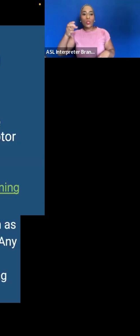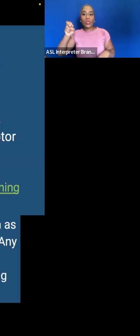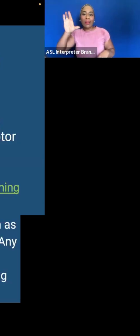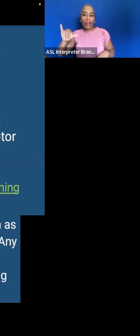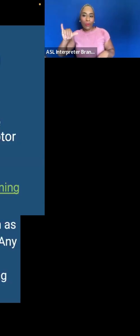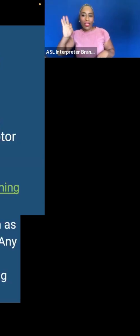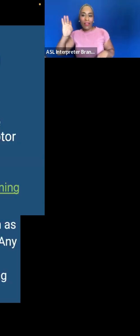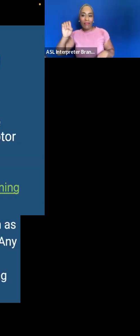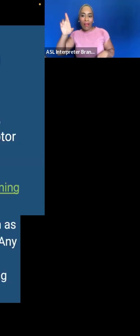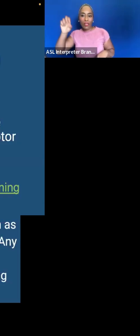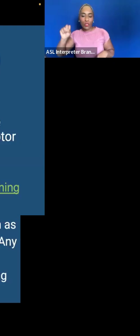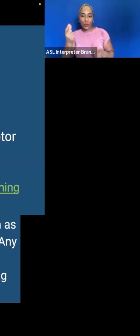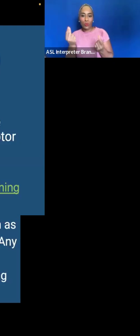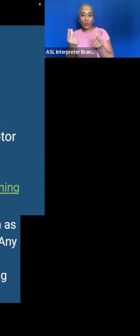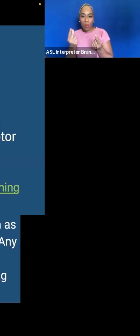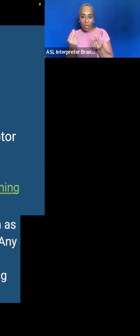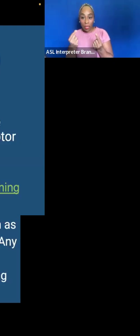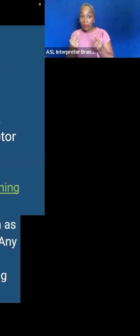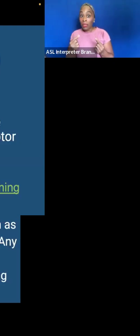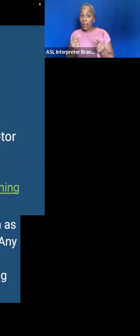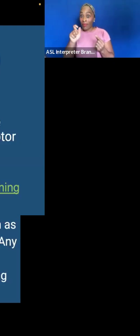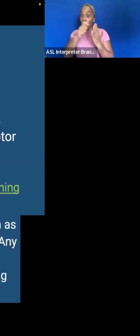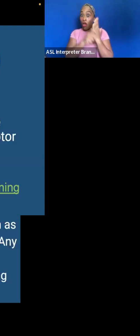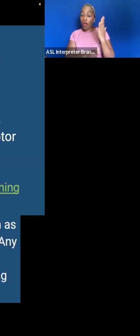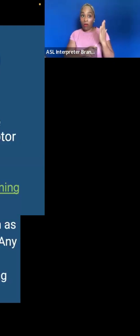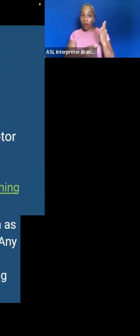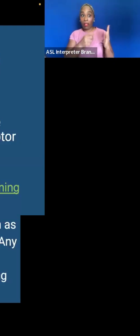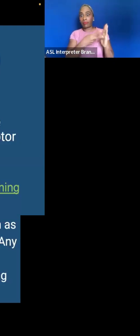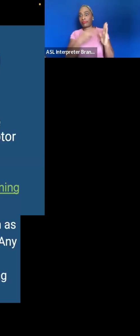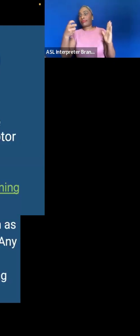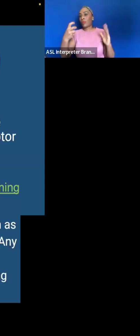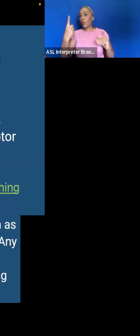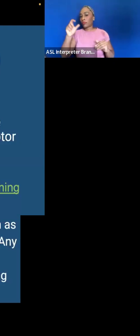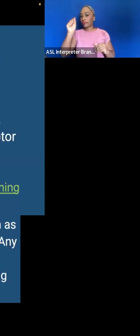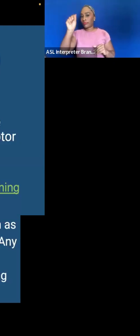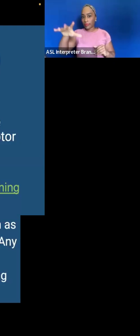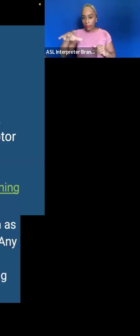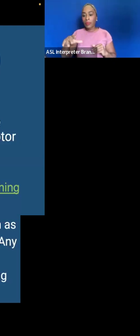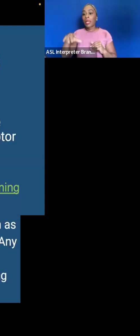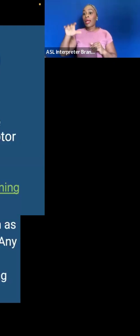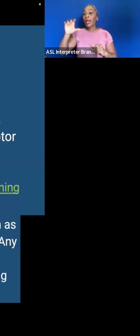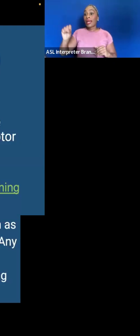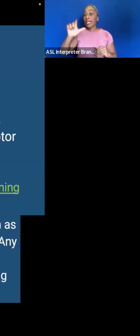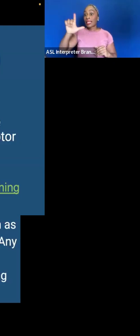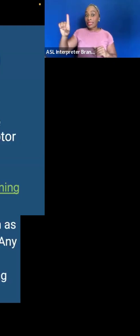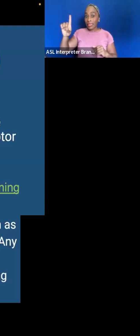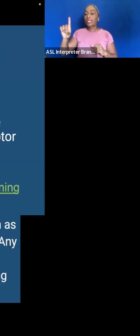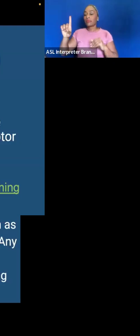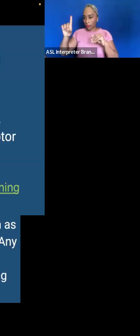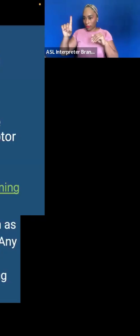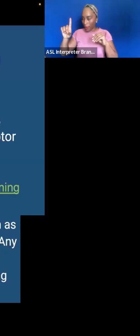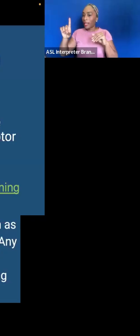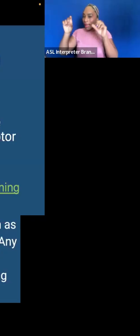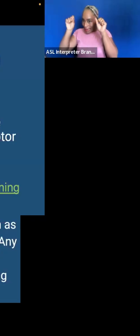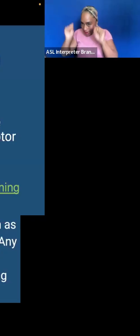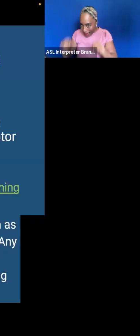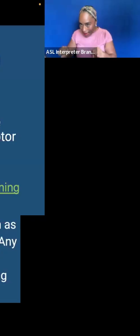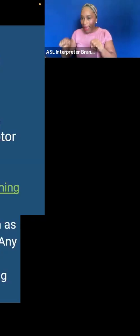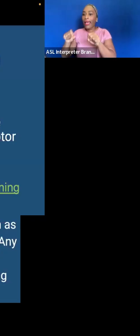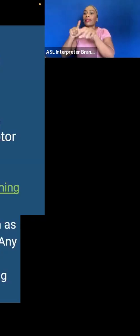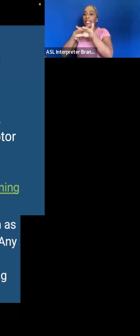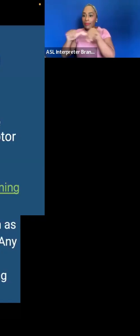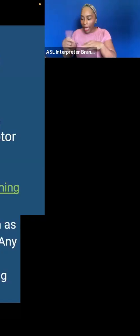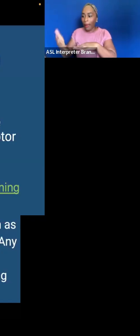And one of the quotes I pulled from that article just talks about the fact that SLDs can exist with other disabilities and it gives examples.